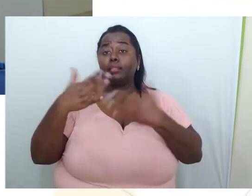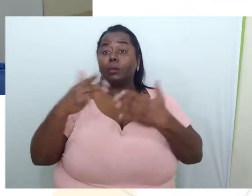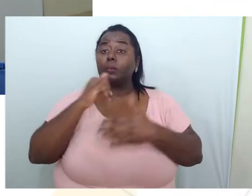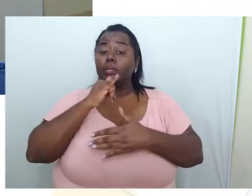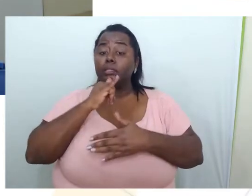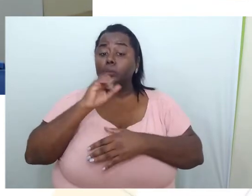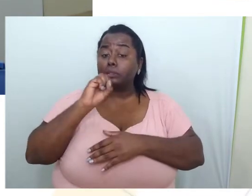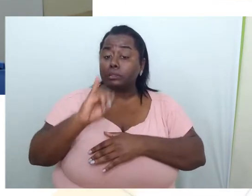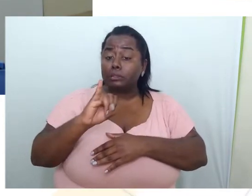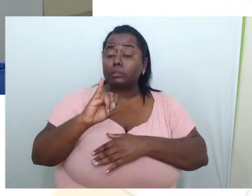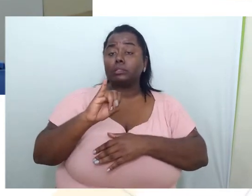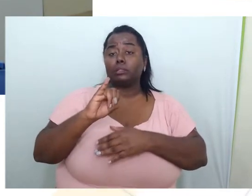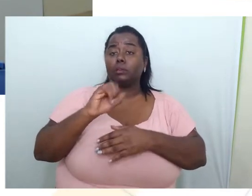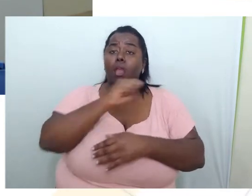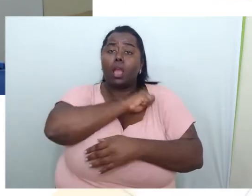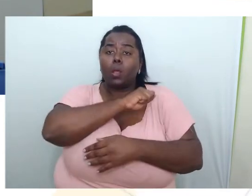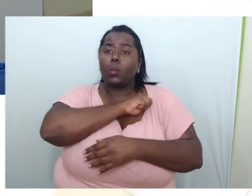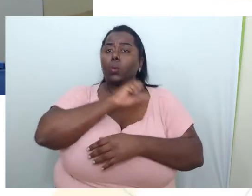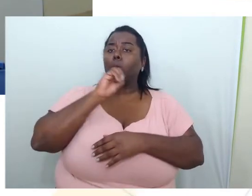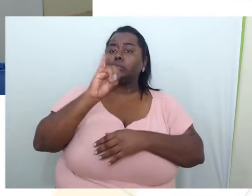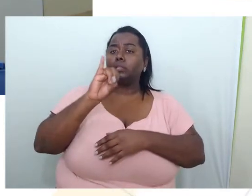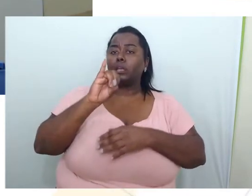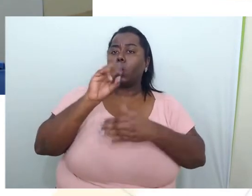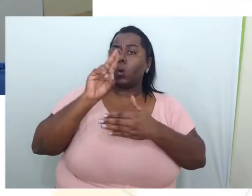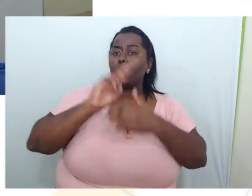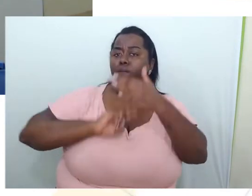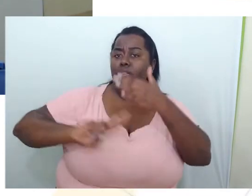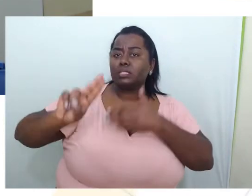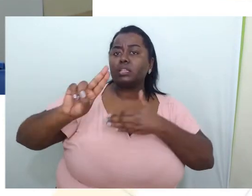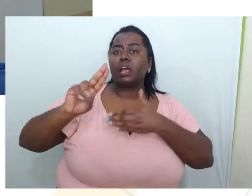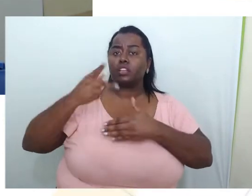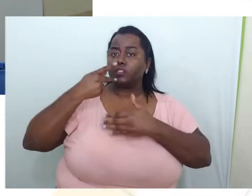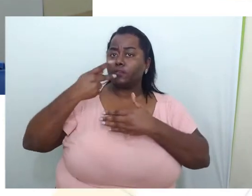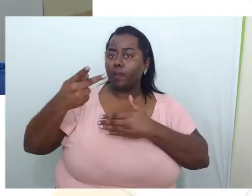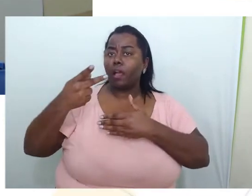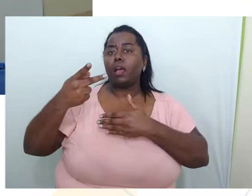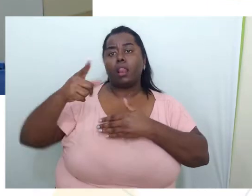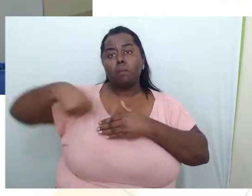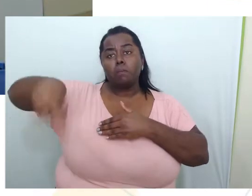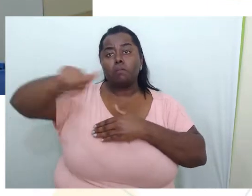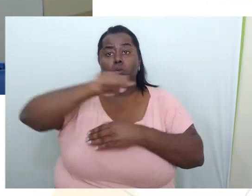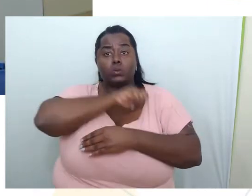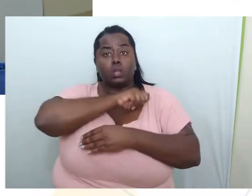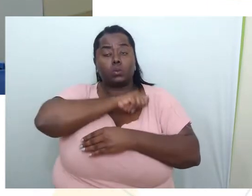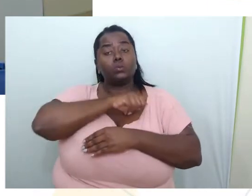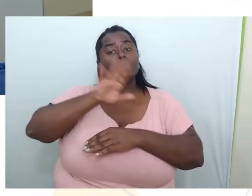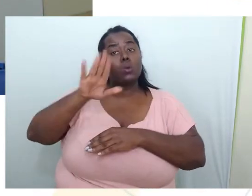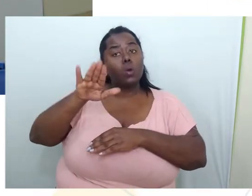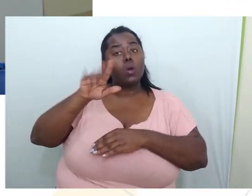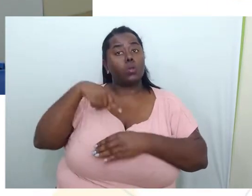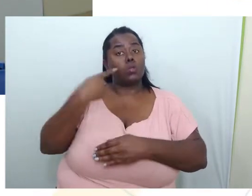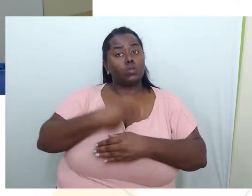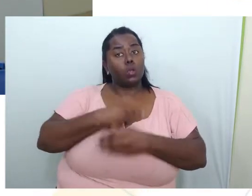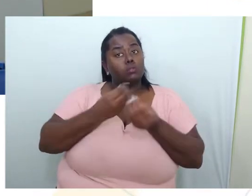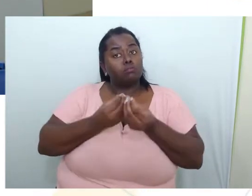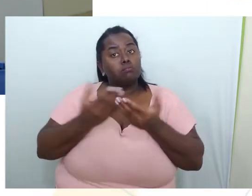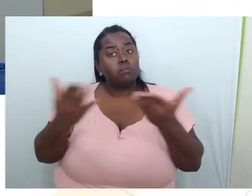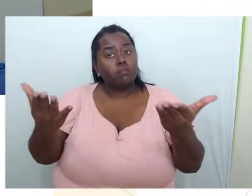the student if the University says for example if the organization says that if